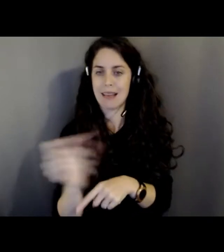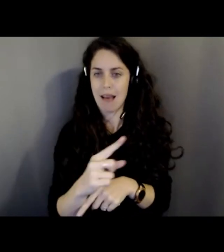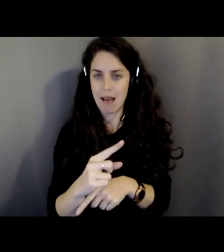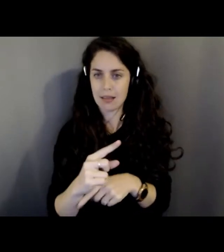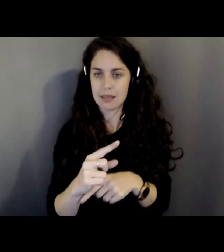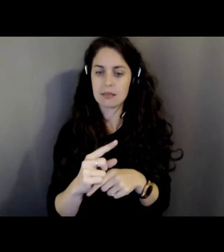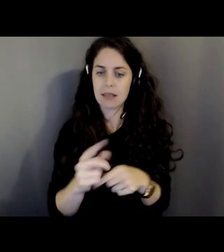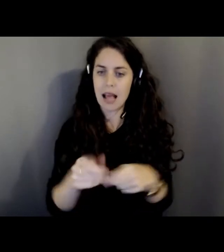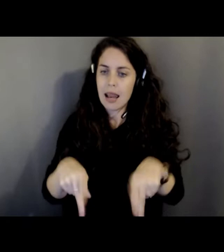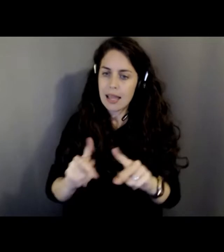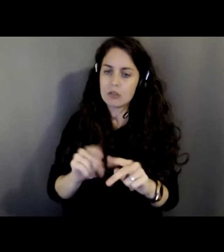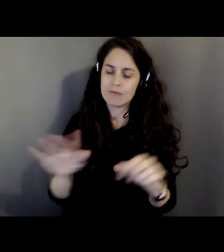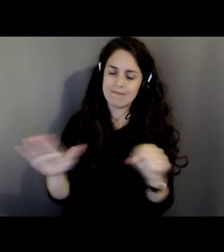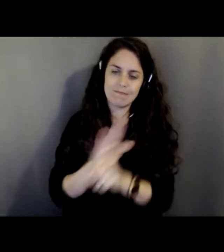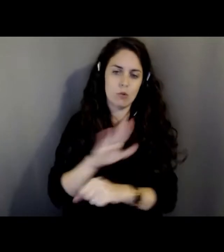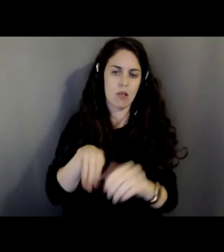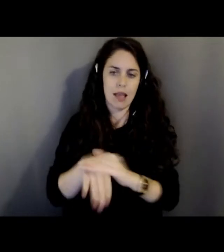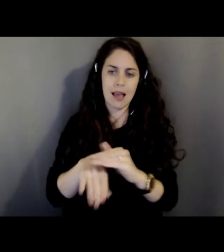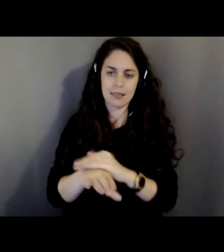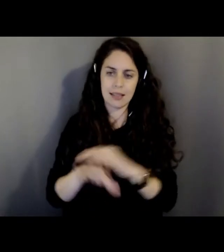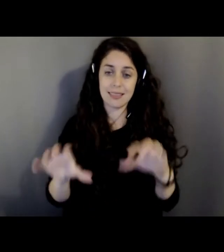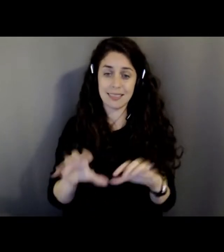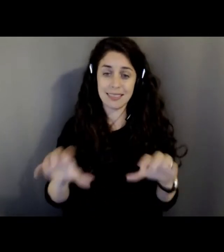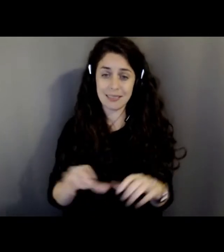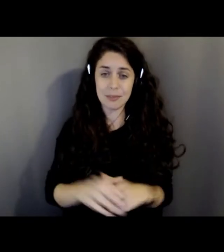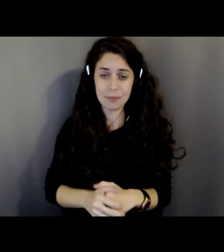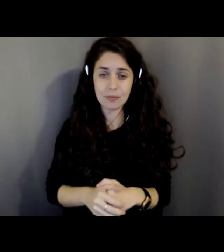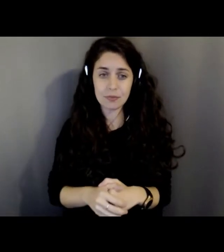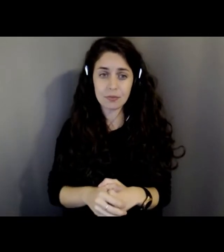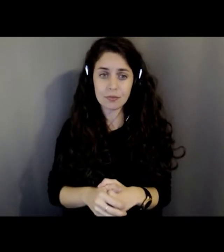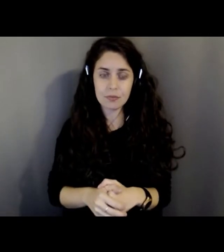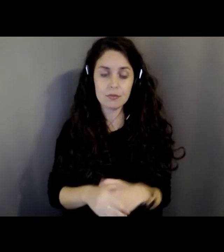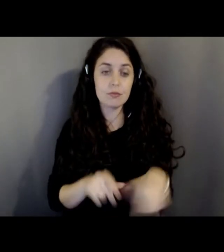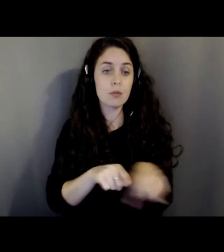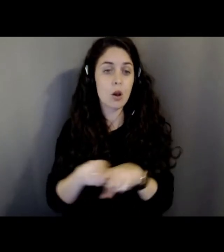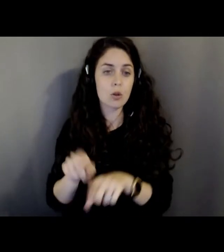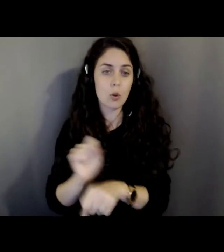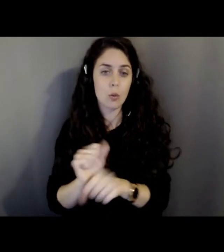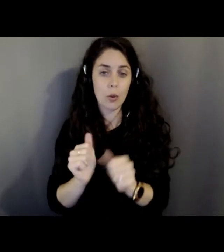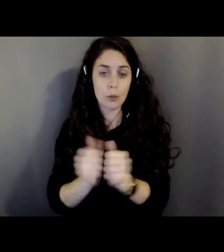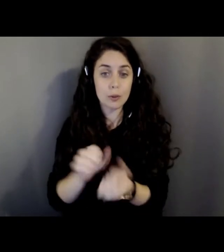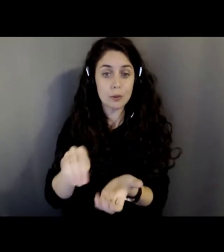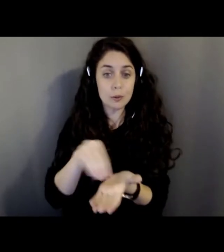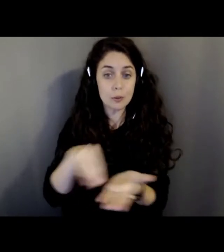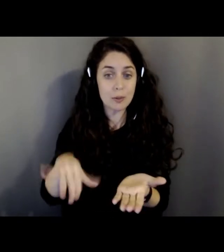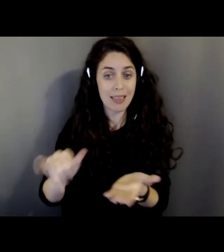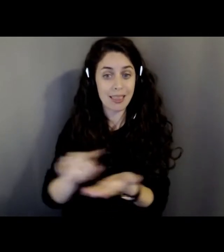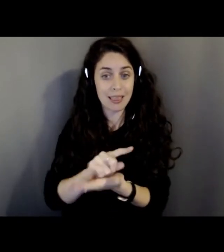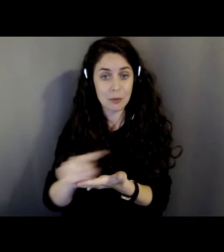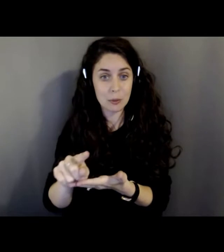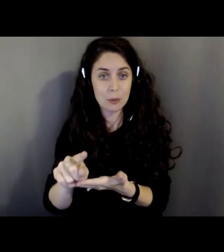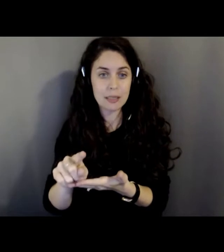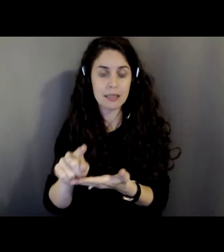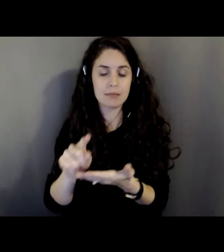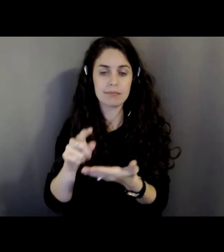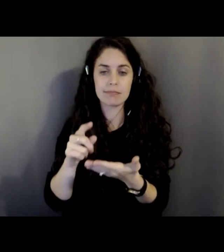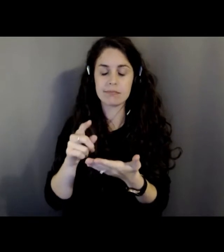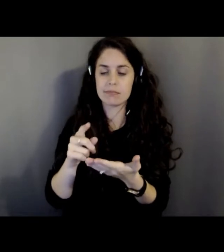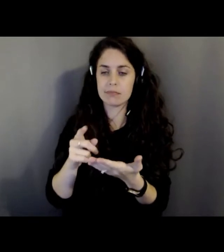activities. We also work with students during that week on getting them to think about longer term